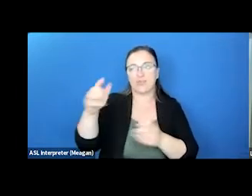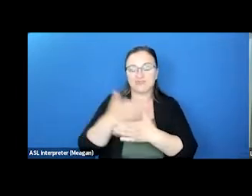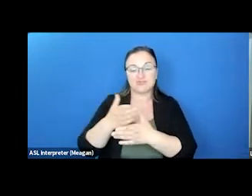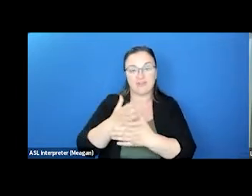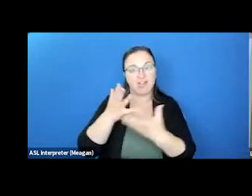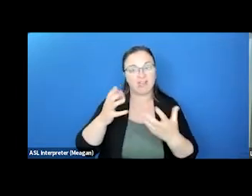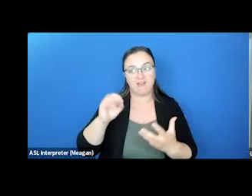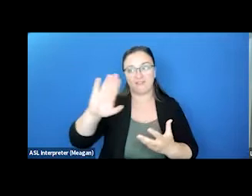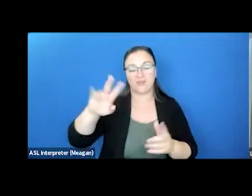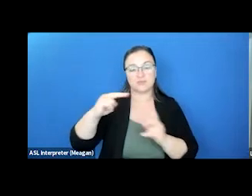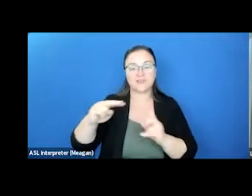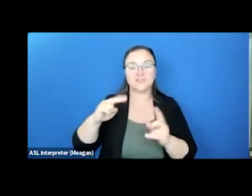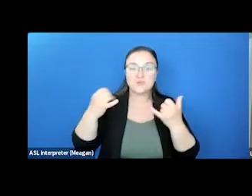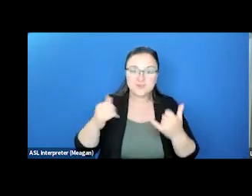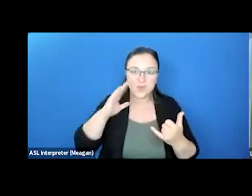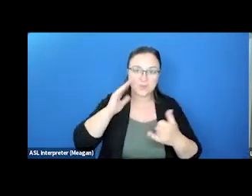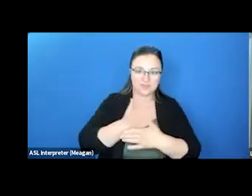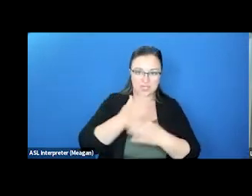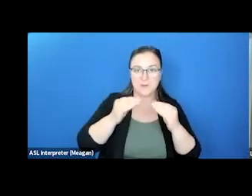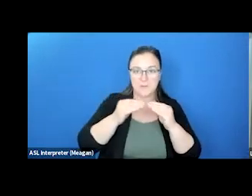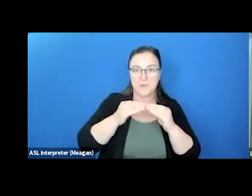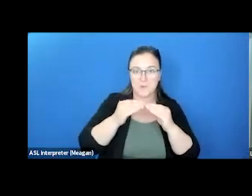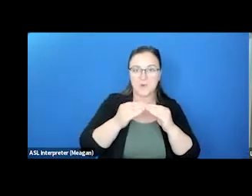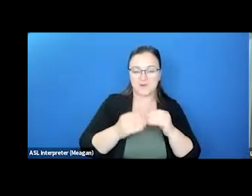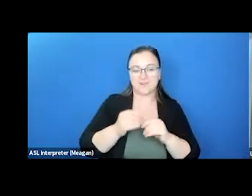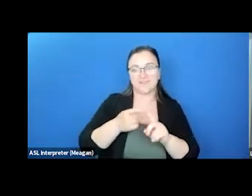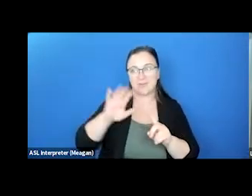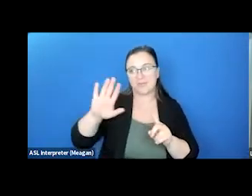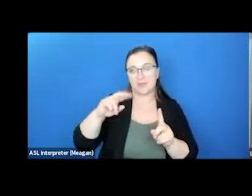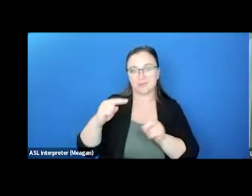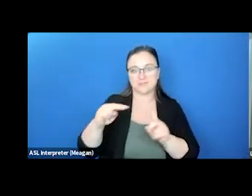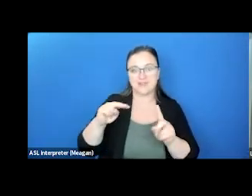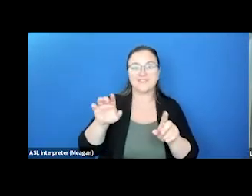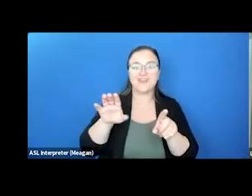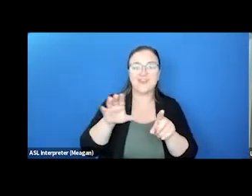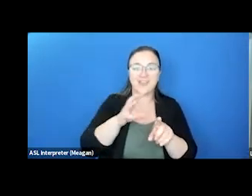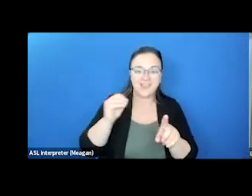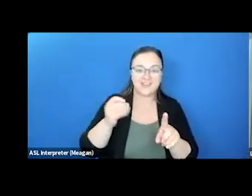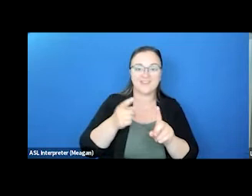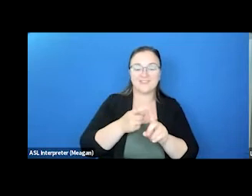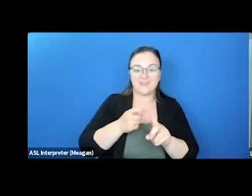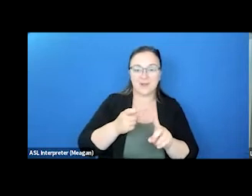and today we're going to continue to share more from their perspective, as well as from both Liz